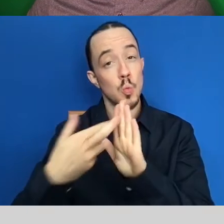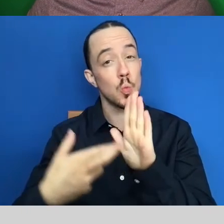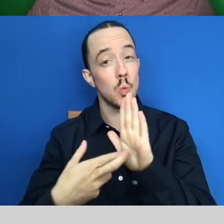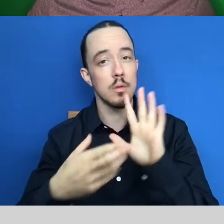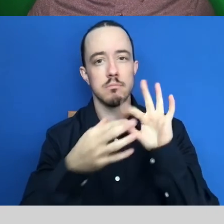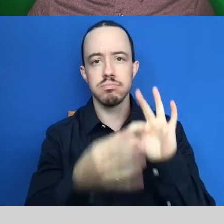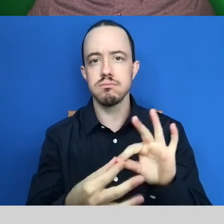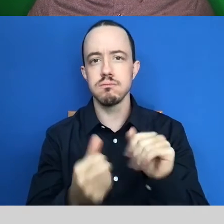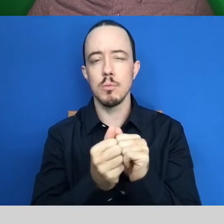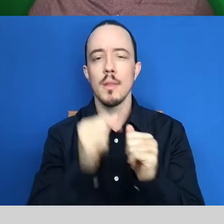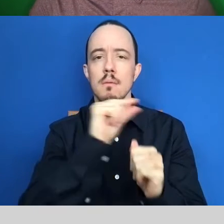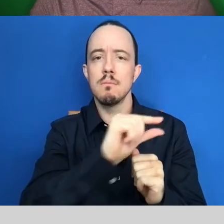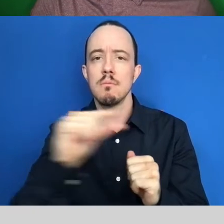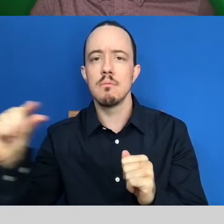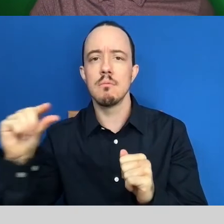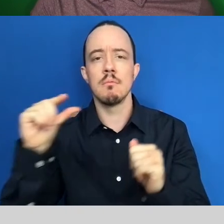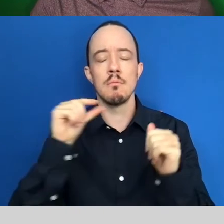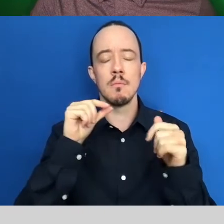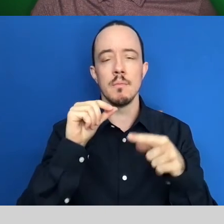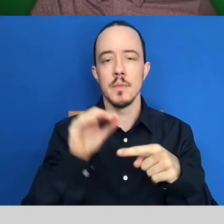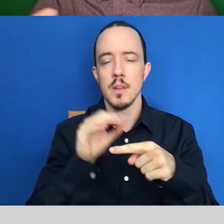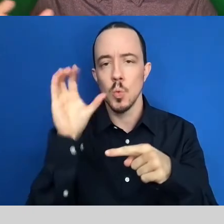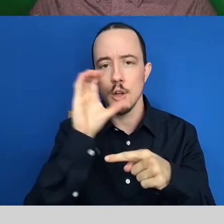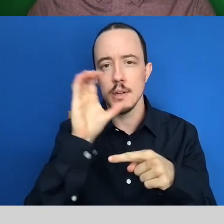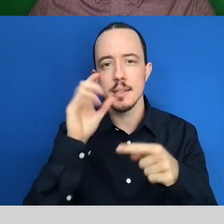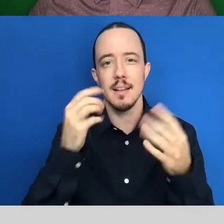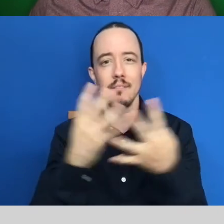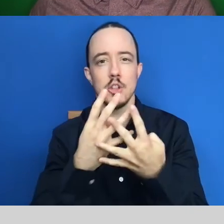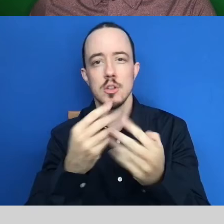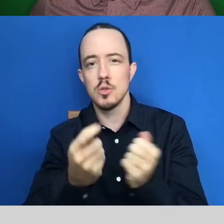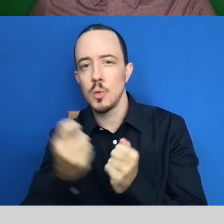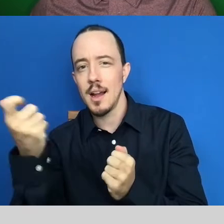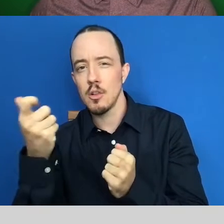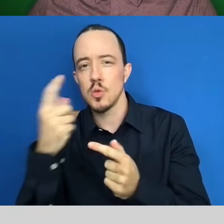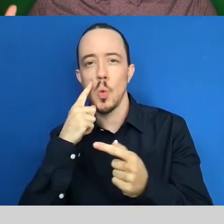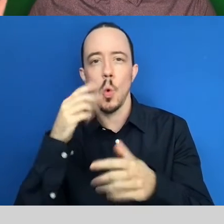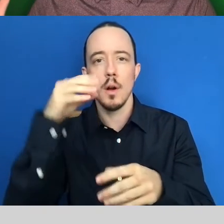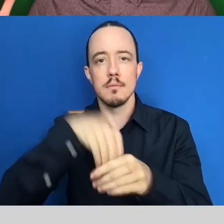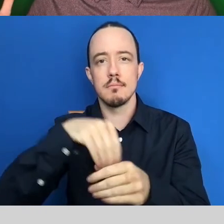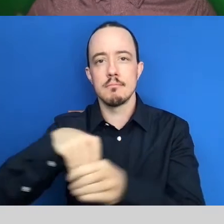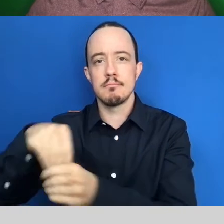These rules can be composed of small individual queries filtered to exclude other queries,